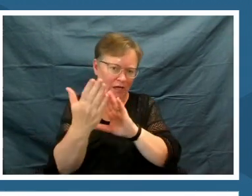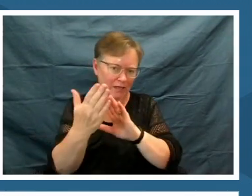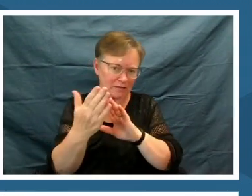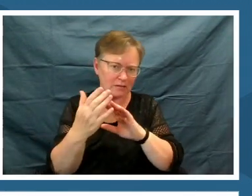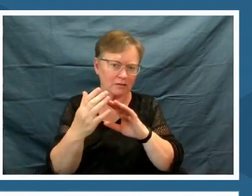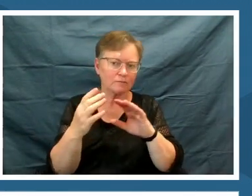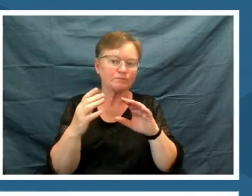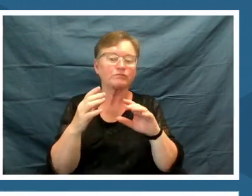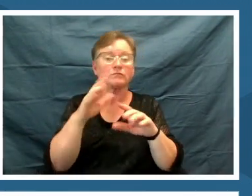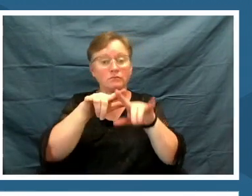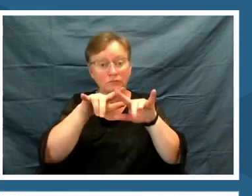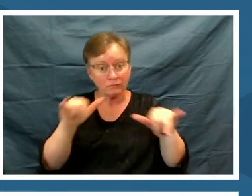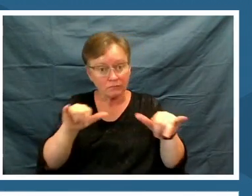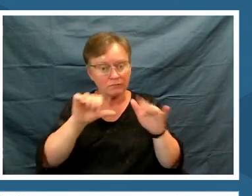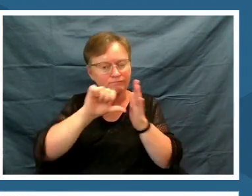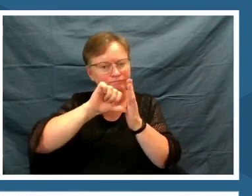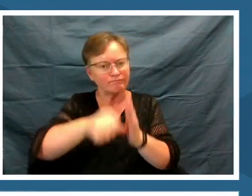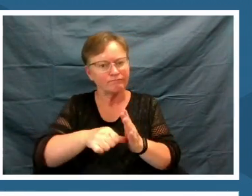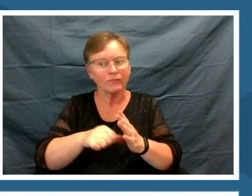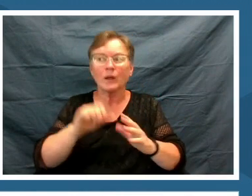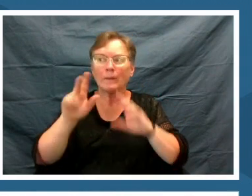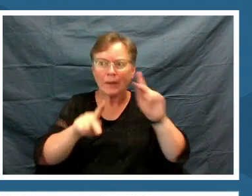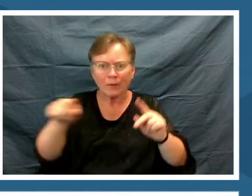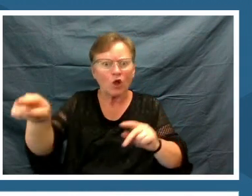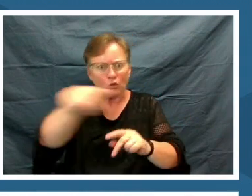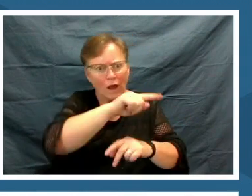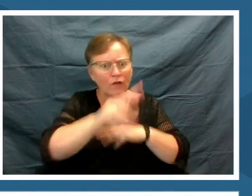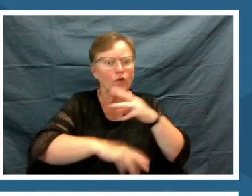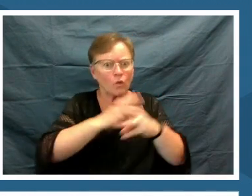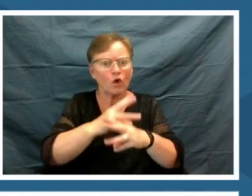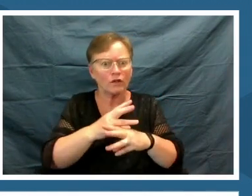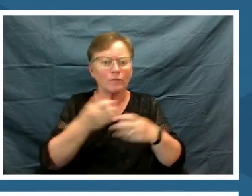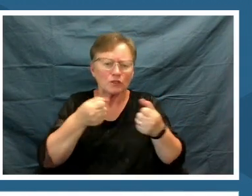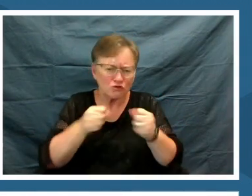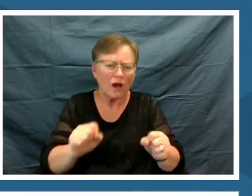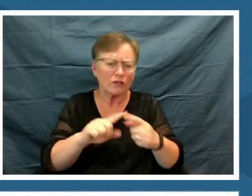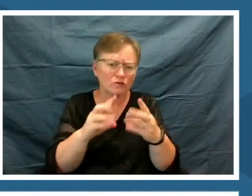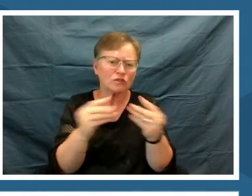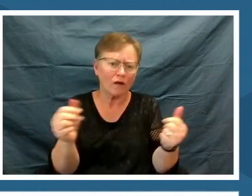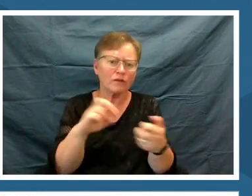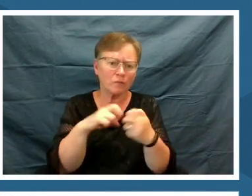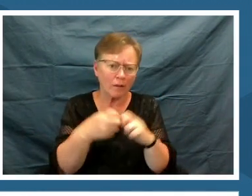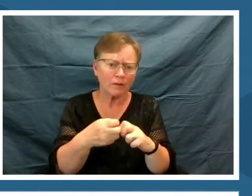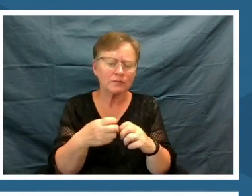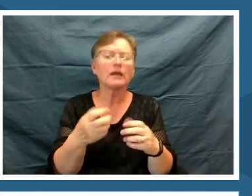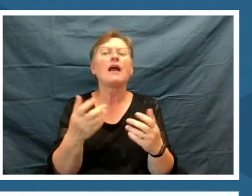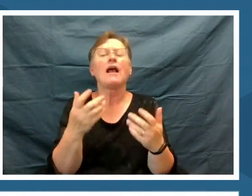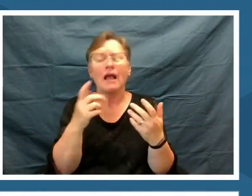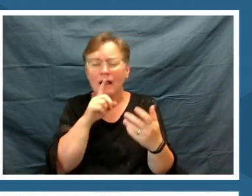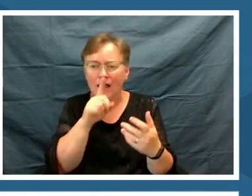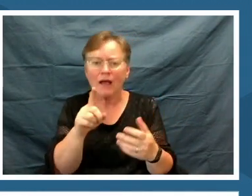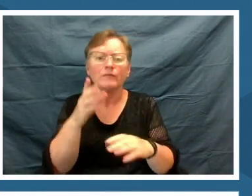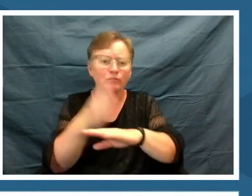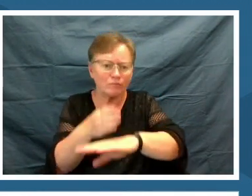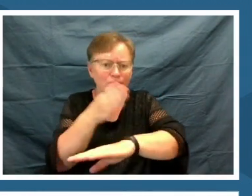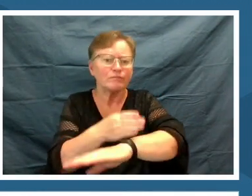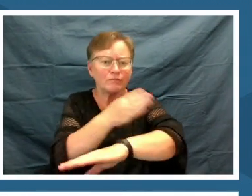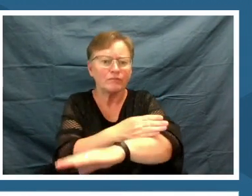around the world who have been addressing these issues and who have been making headway and often those are